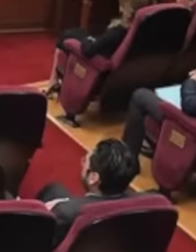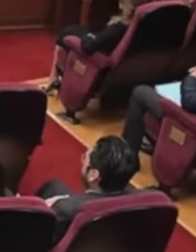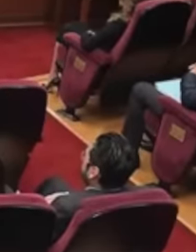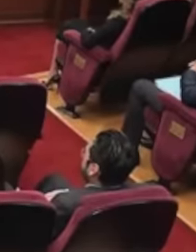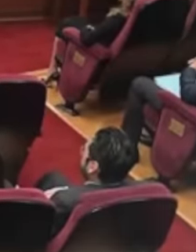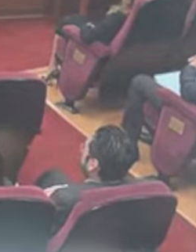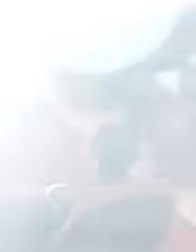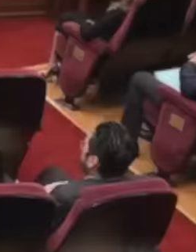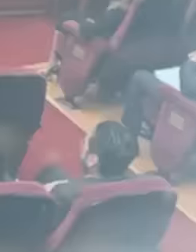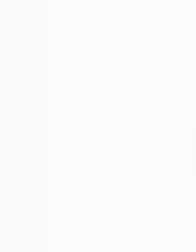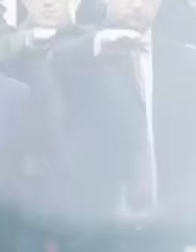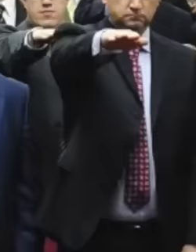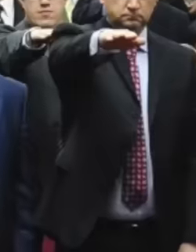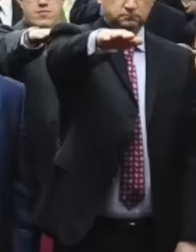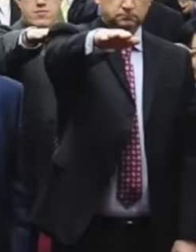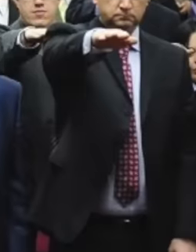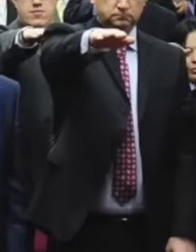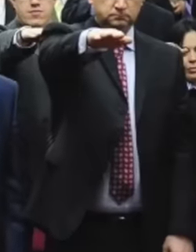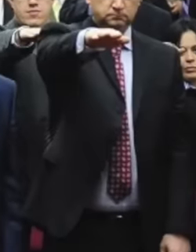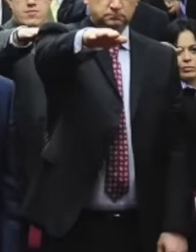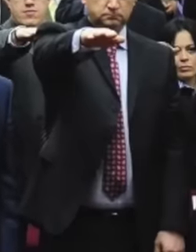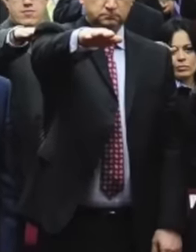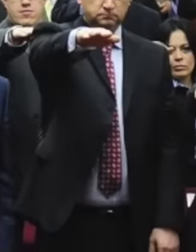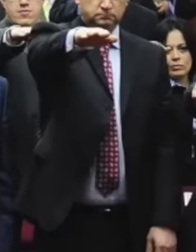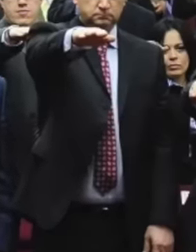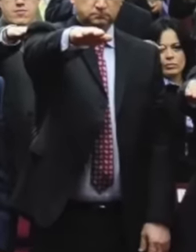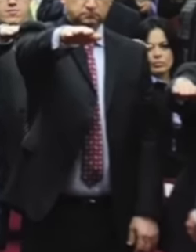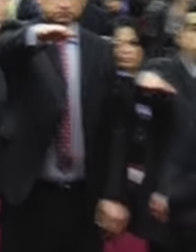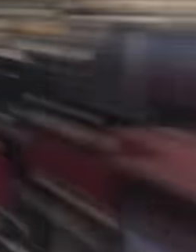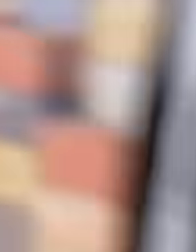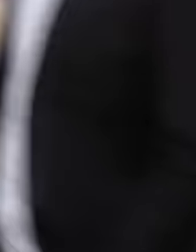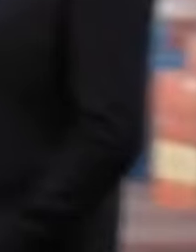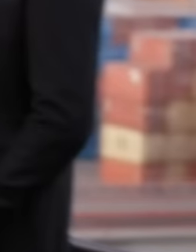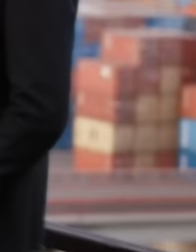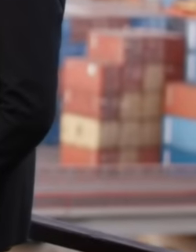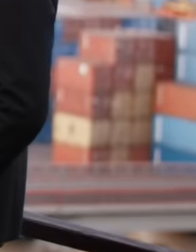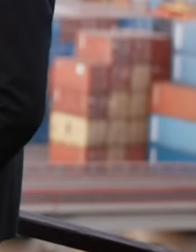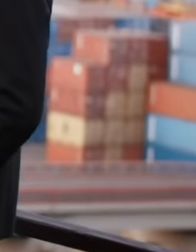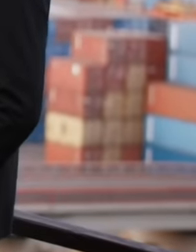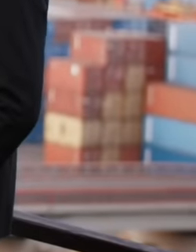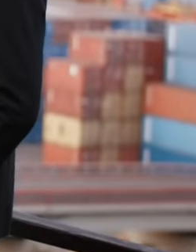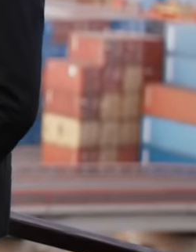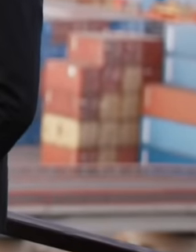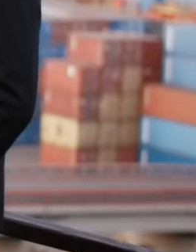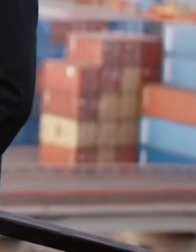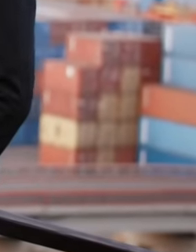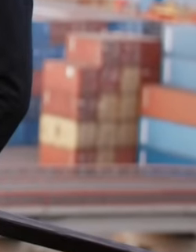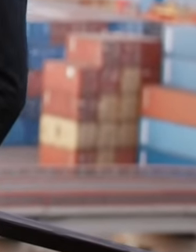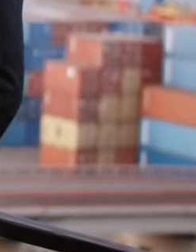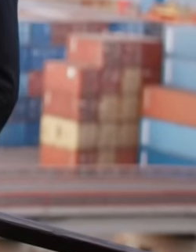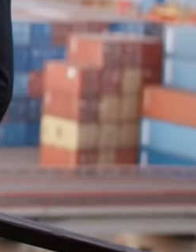go to judges and members of the supreme court by popular vote considering that it could weaken